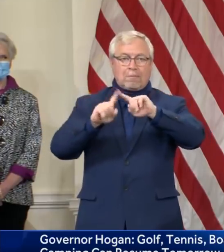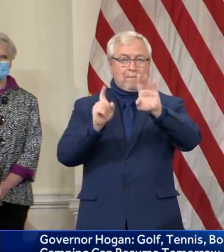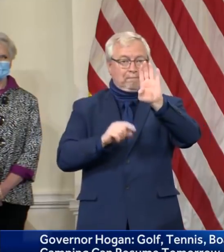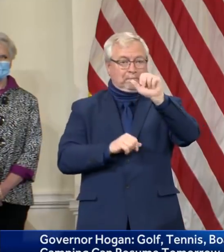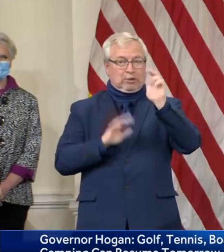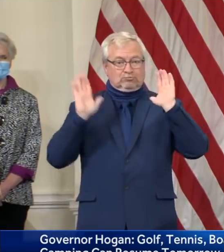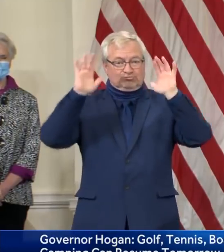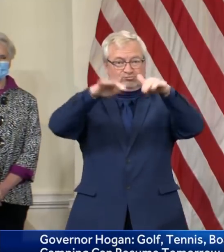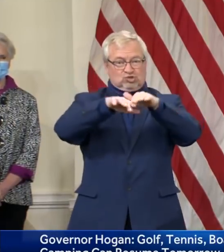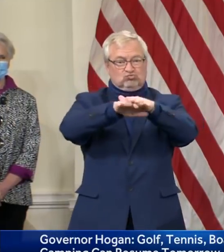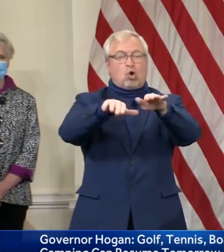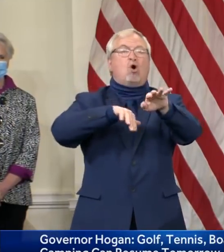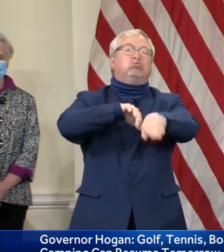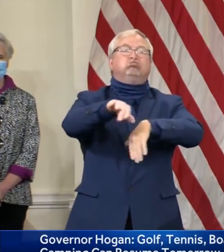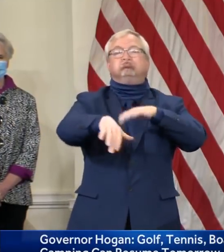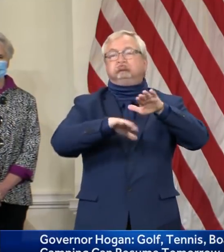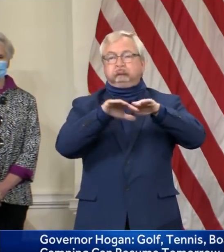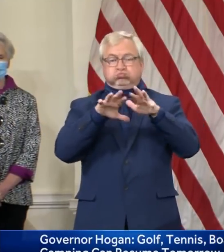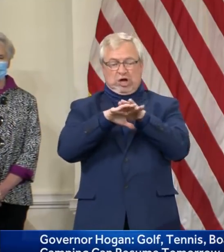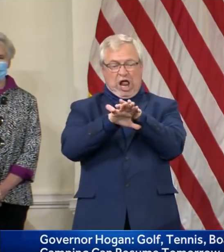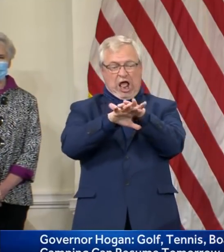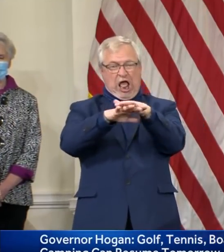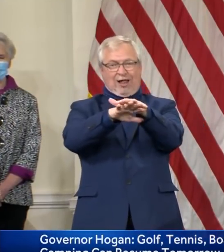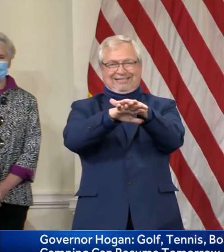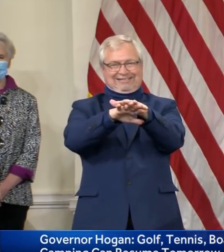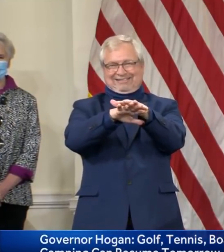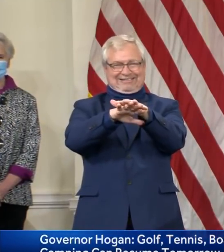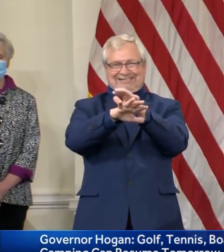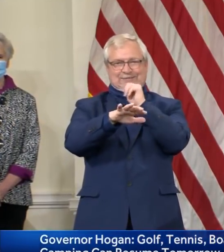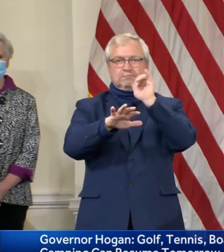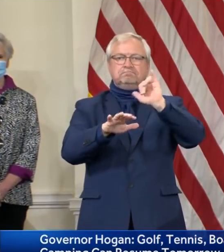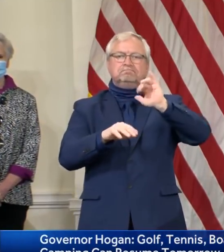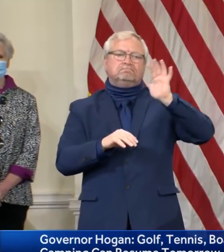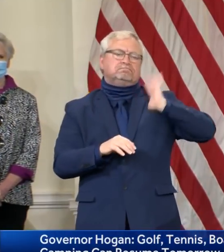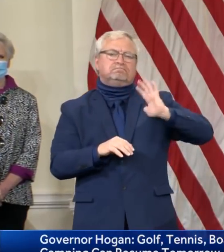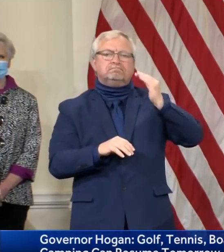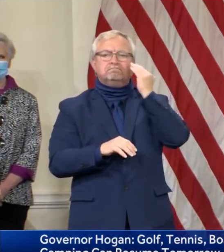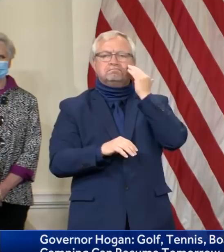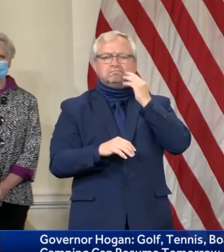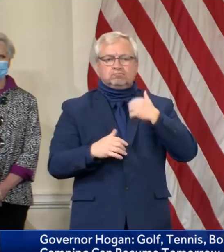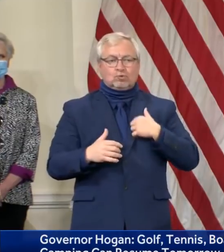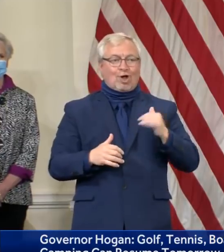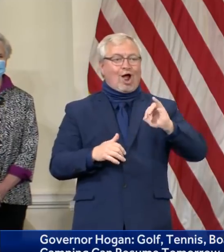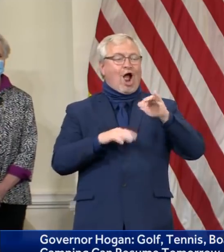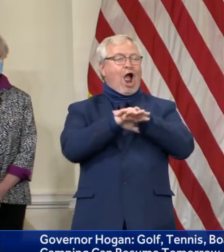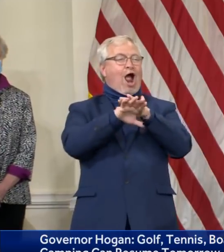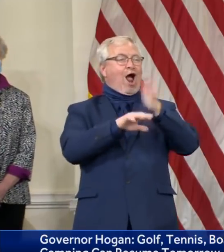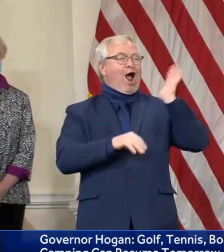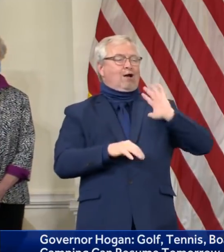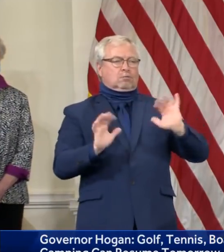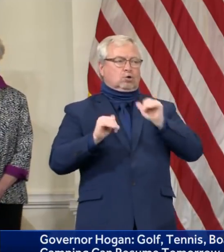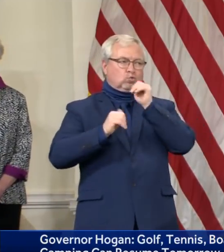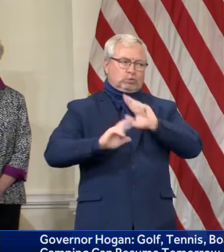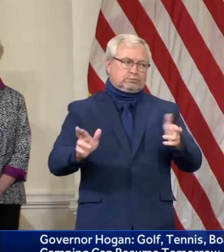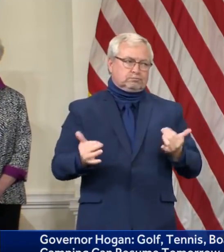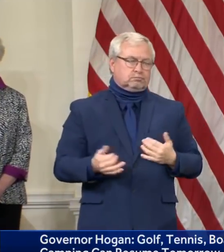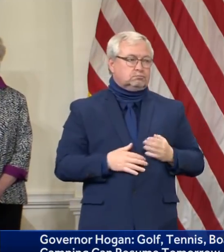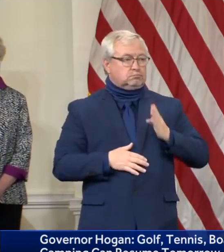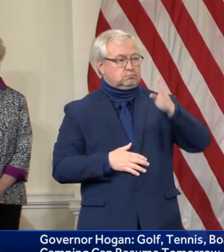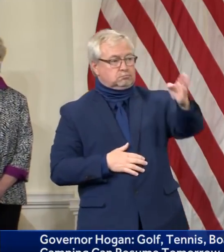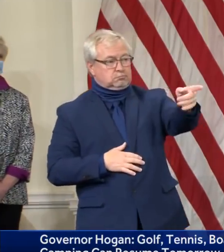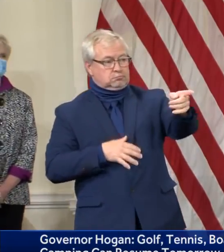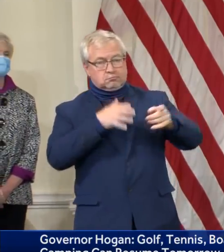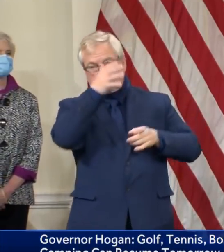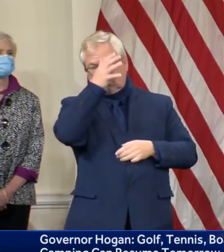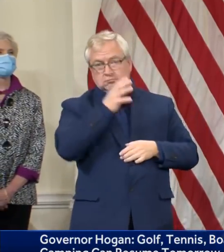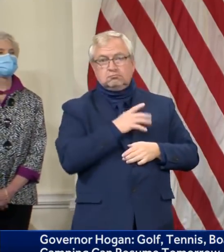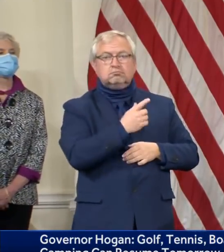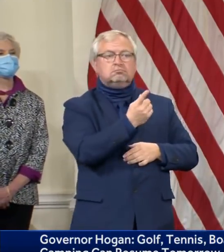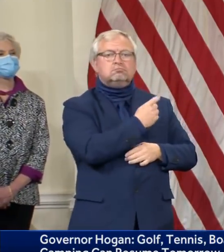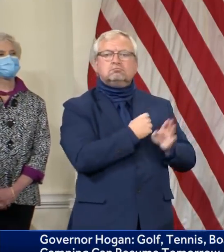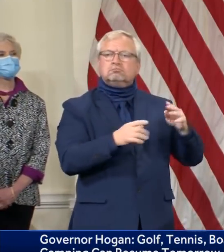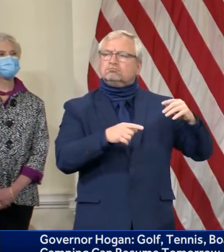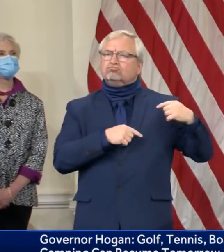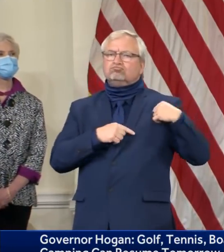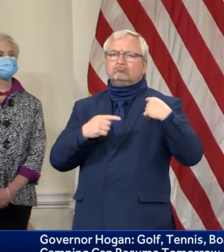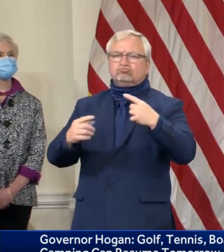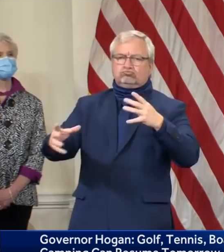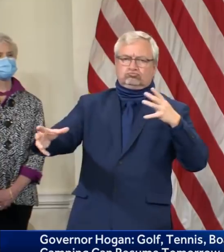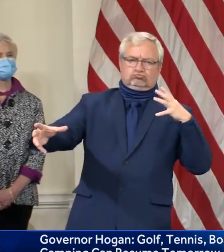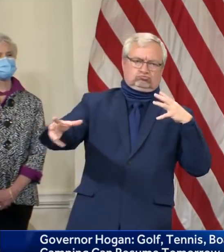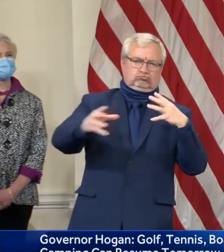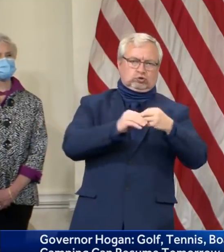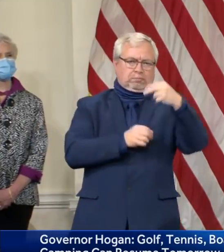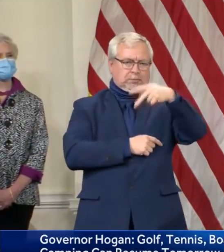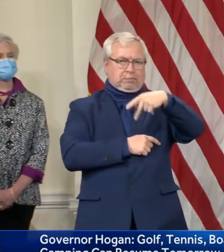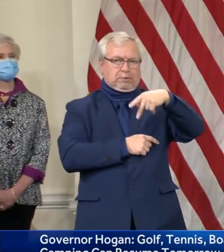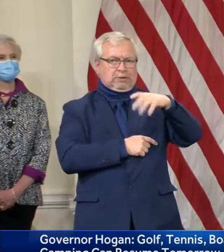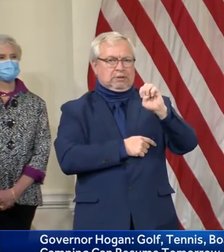WE WALK ON THE BOARDWALKS, BUT CROWDS OF PEOPLE ALL CONGREGATING TOGETHER AND GOING ABOUT THE NORMAL WAY THAT WE ARE NOT CRY QUITE READY FOR THAT.